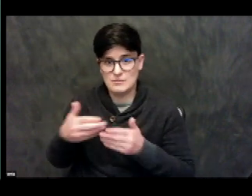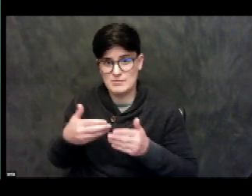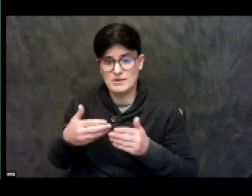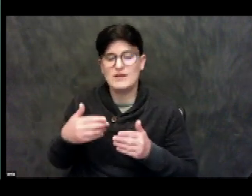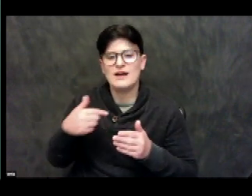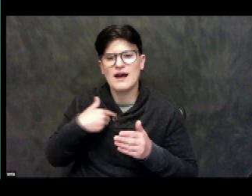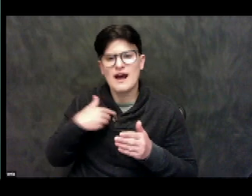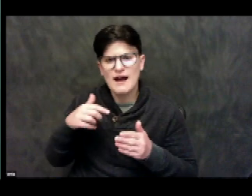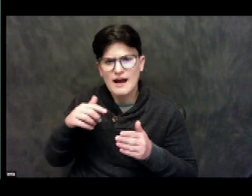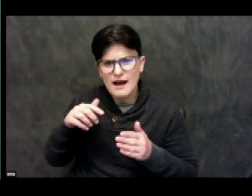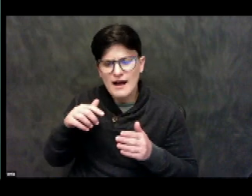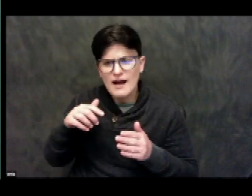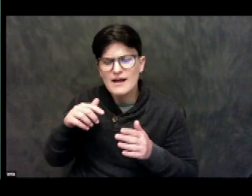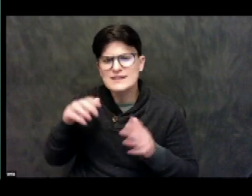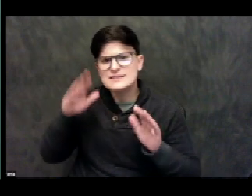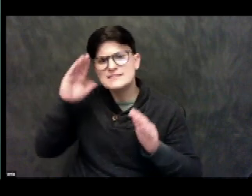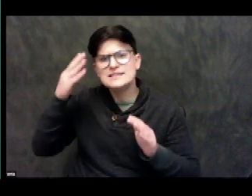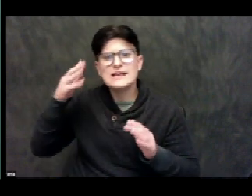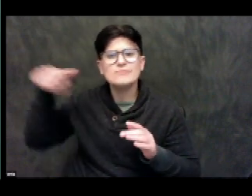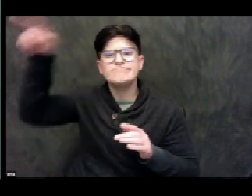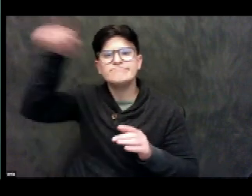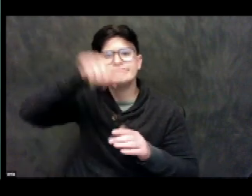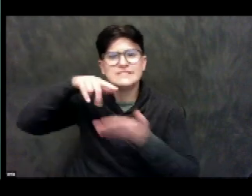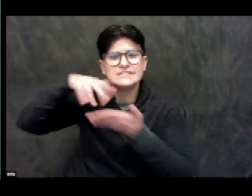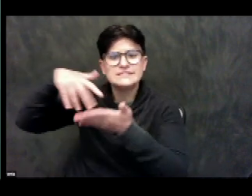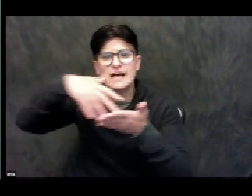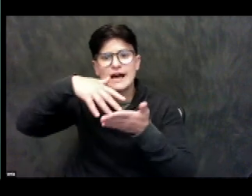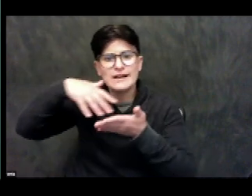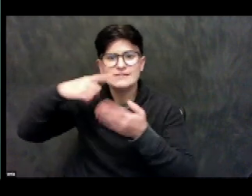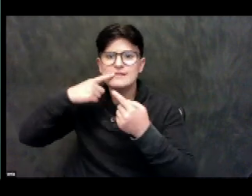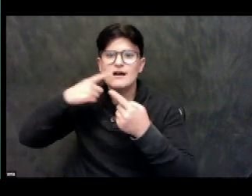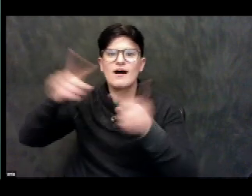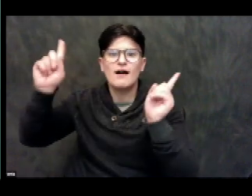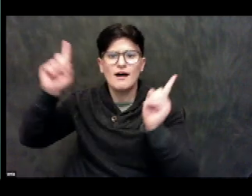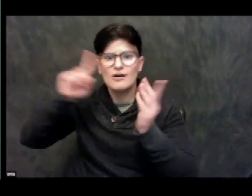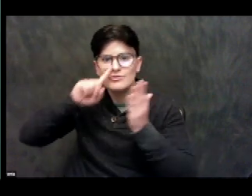be safe, potentially during pregnancy.